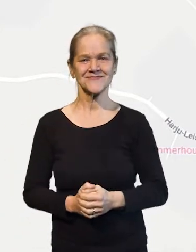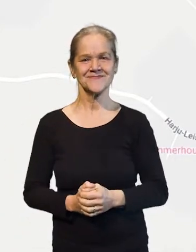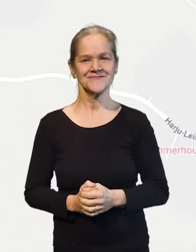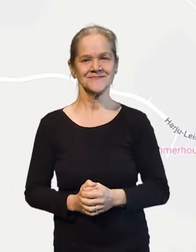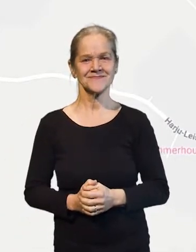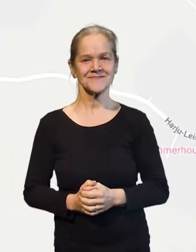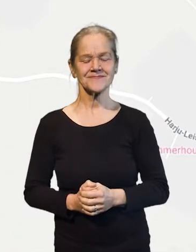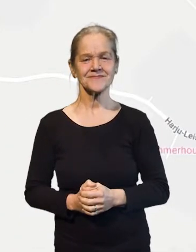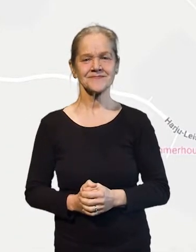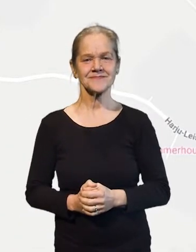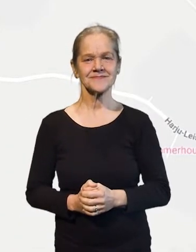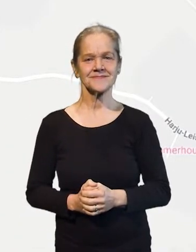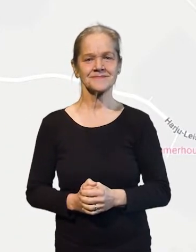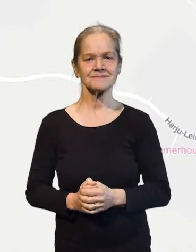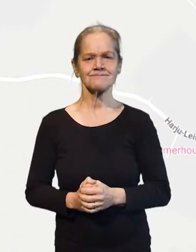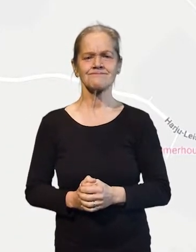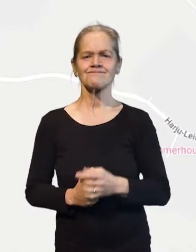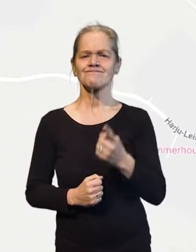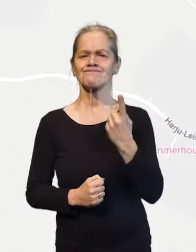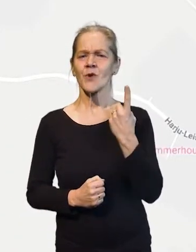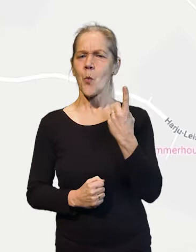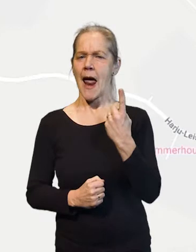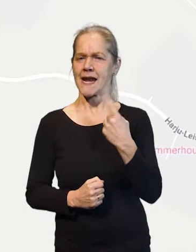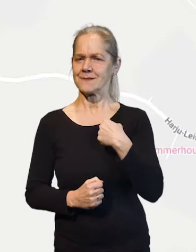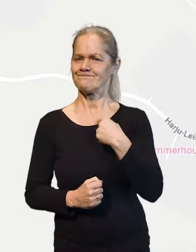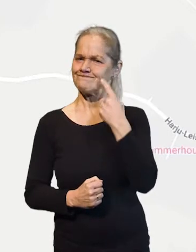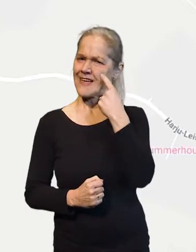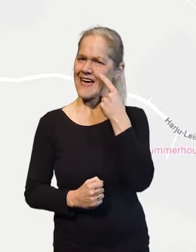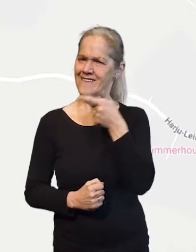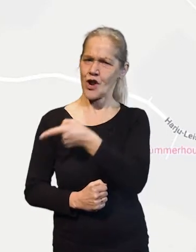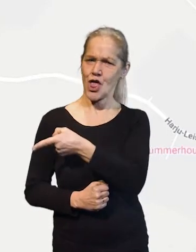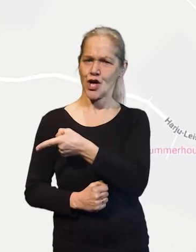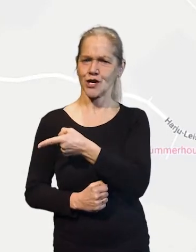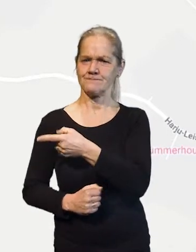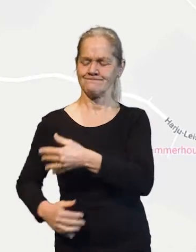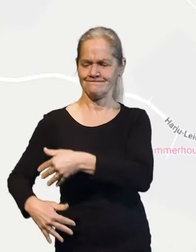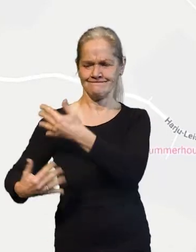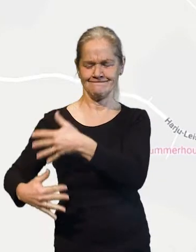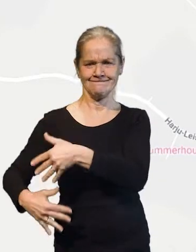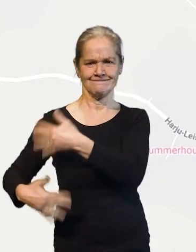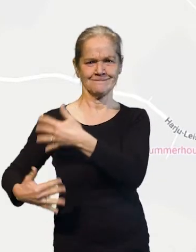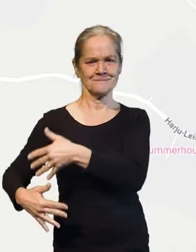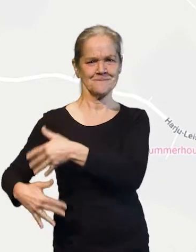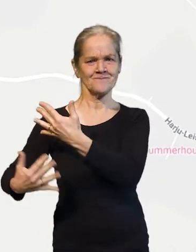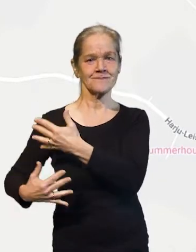scroll up and down using the mouse. So let's have a look at one of these in particular I'm going to scroll down and pick